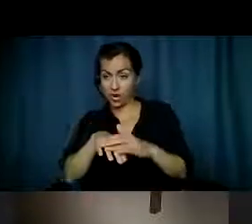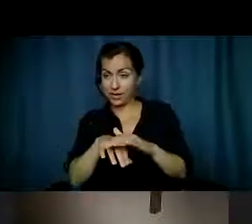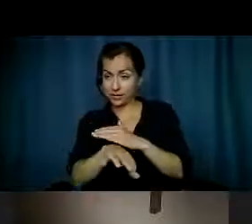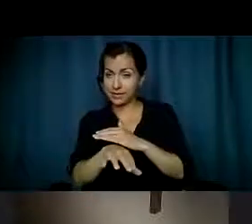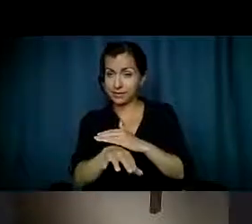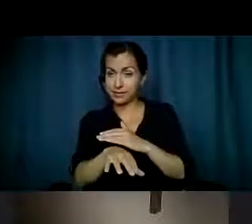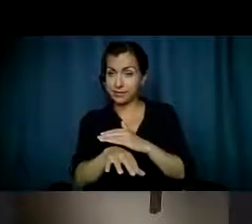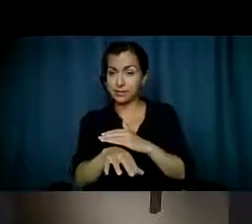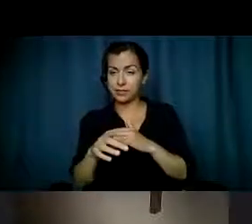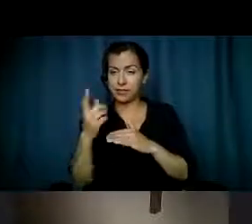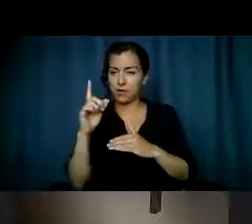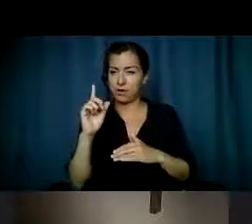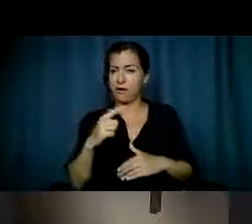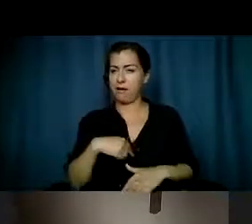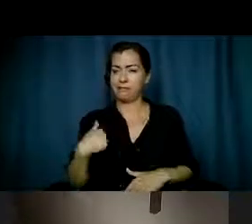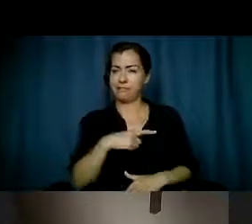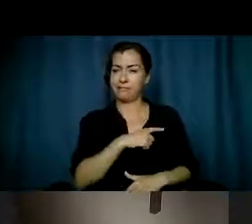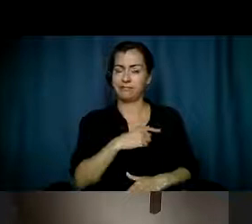mail-in voting, and the yellow states have some